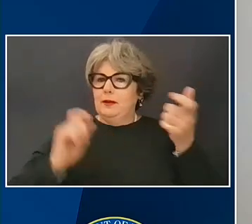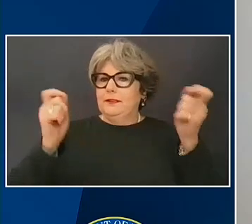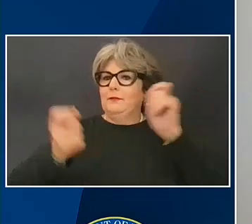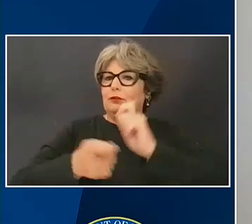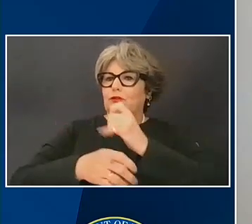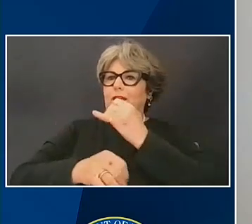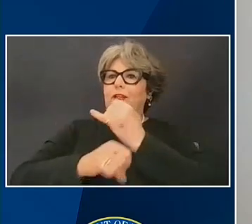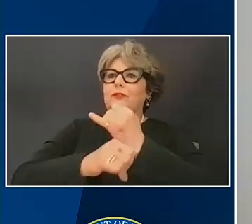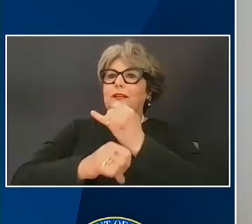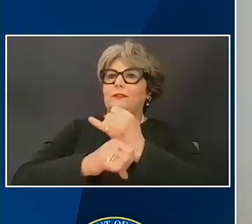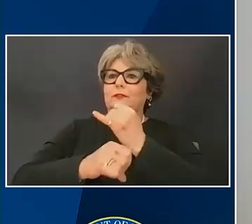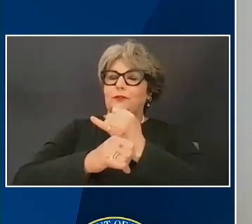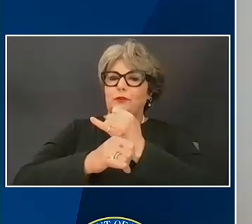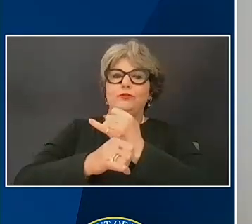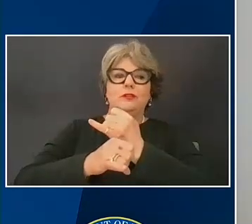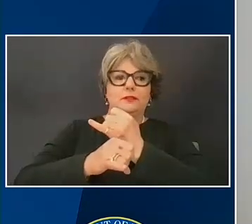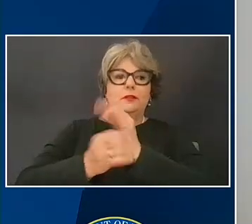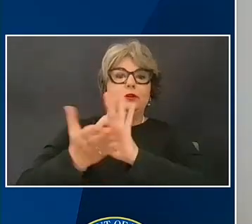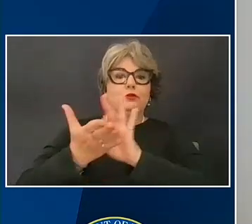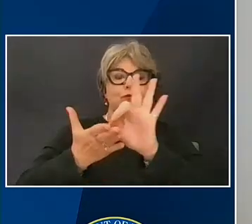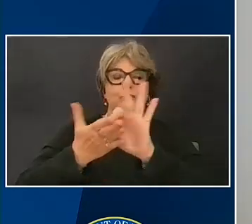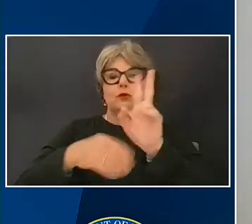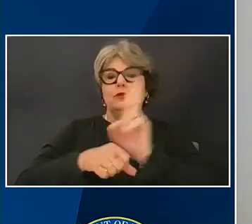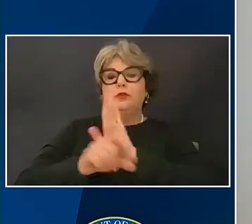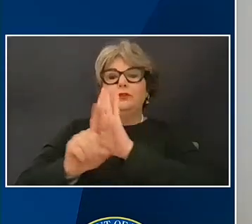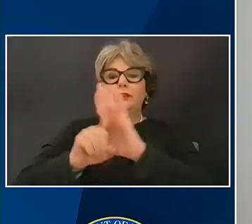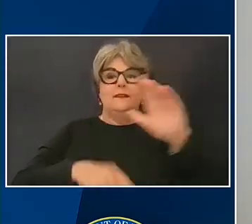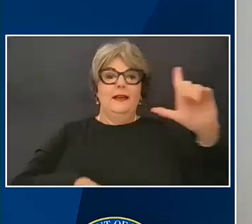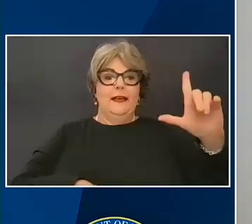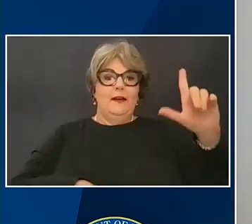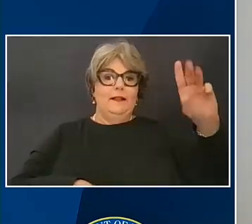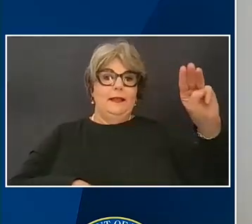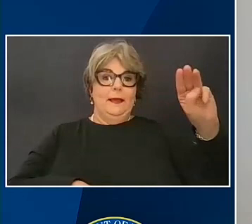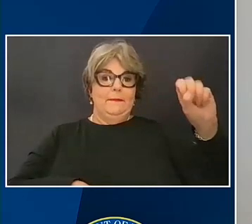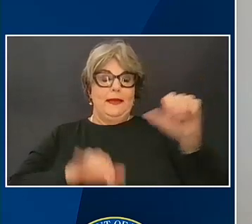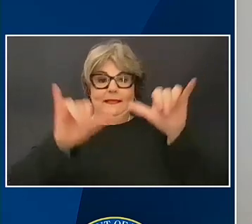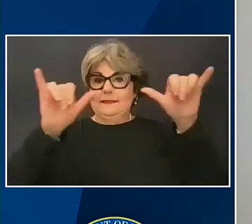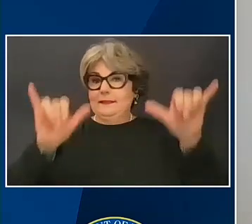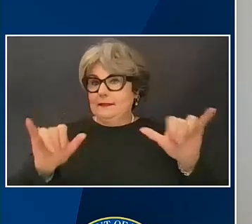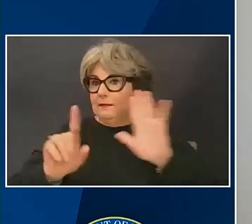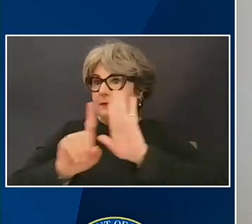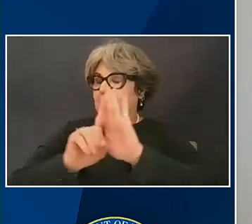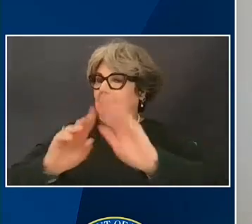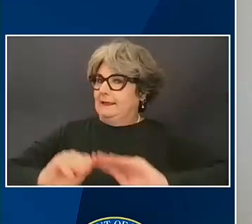toward use of their LMS systems in cases where it's clear that they had to use